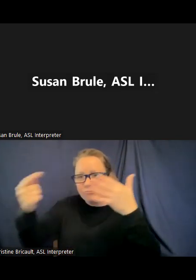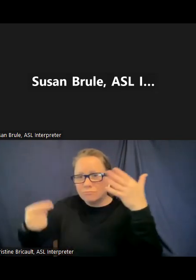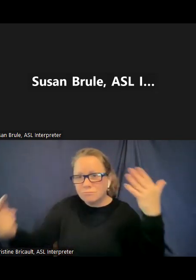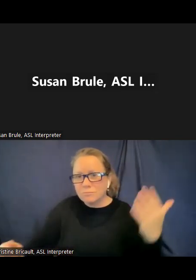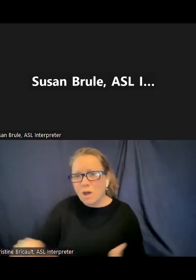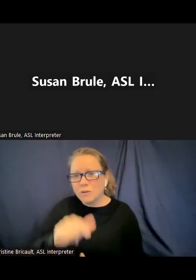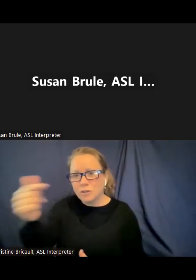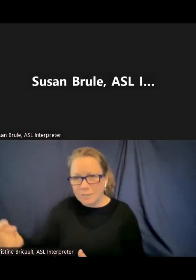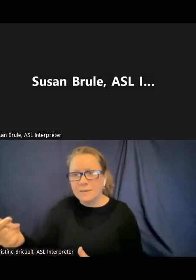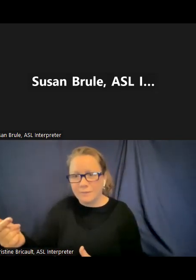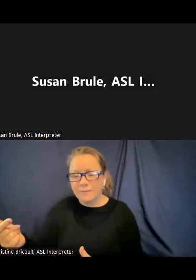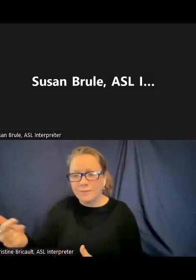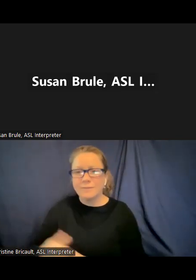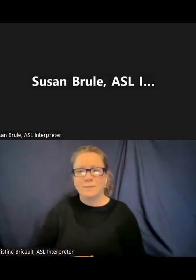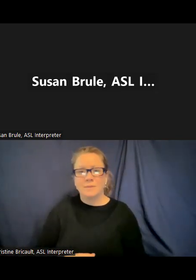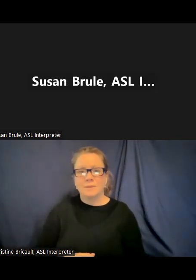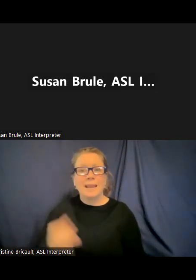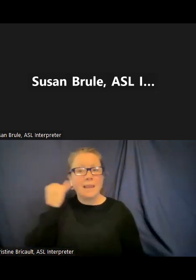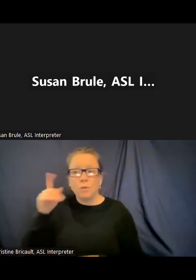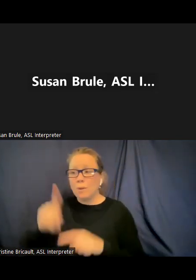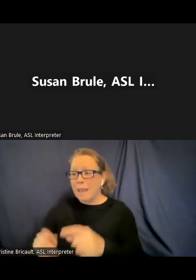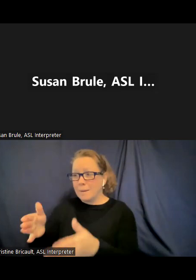reasonable accommodation as requested by the employee.